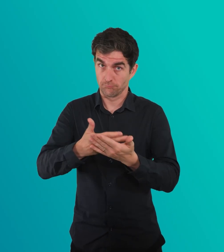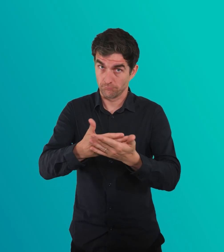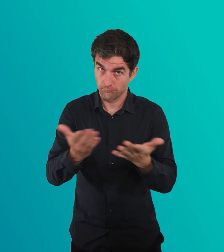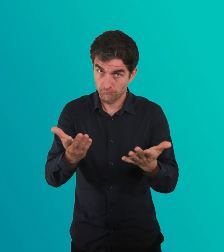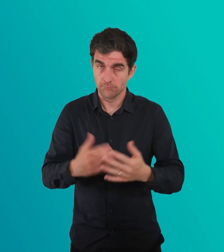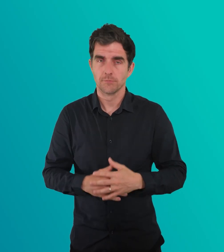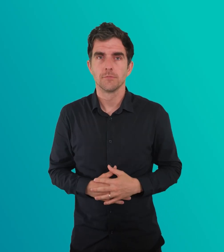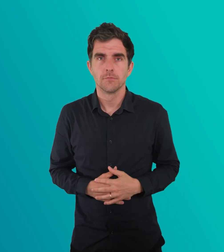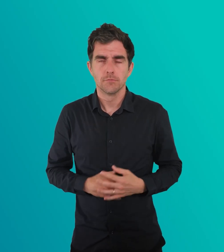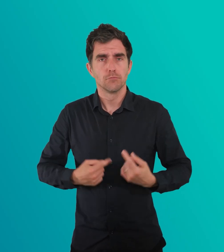Dear all,